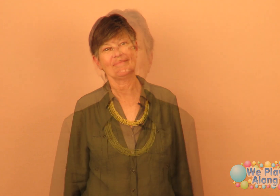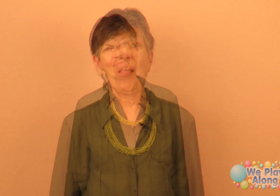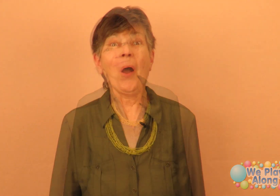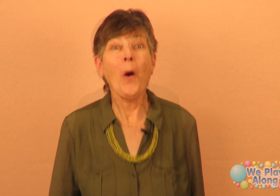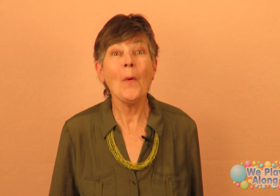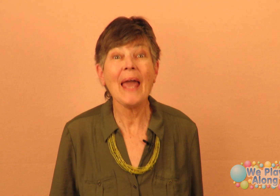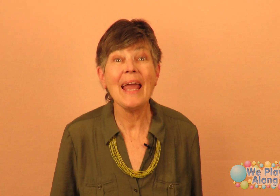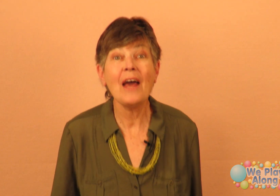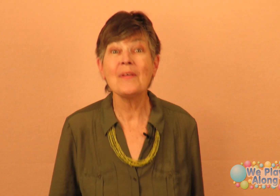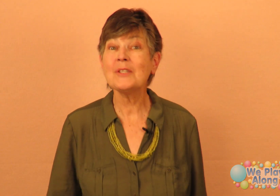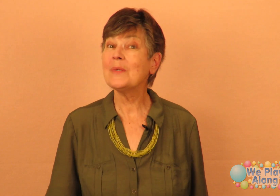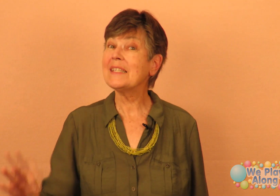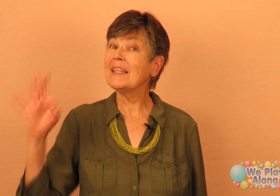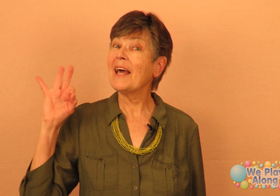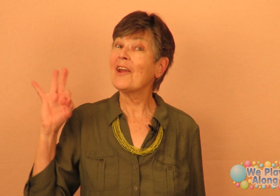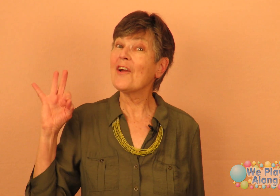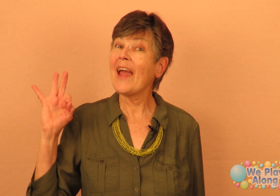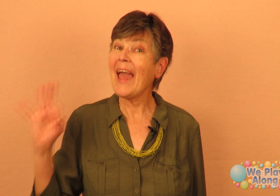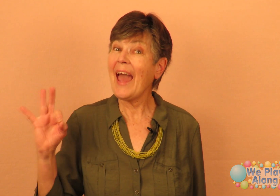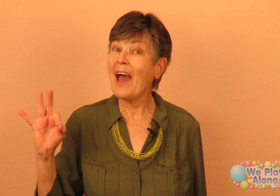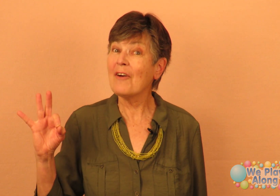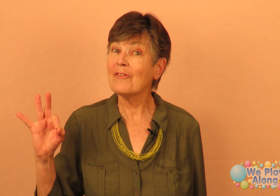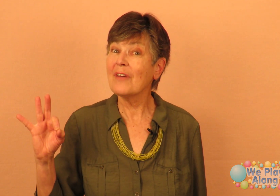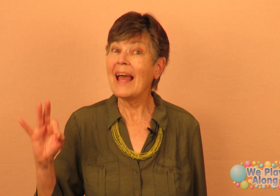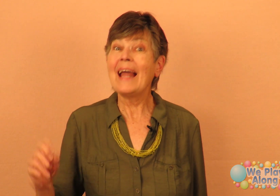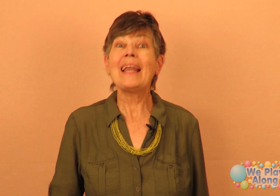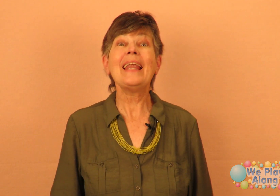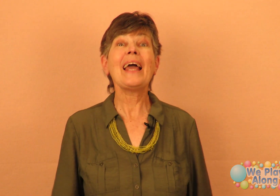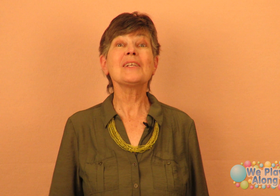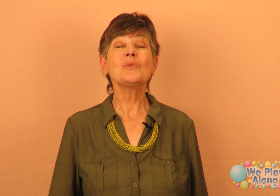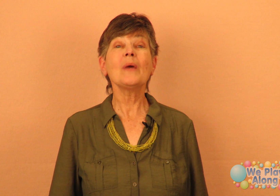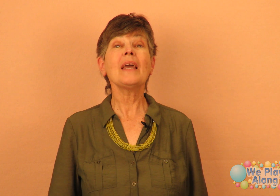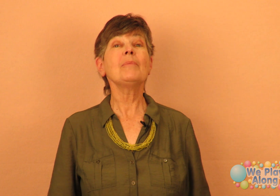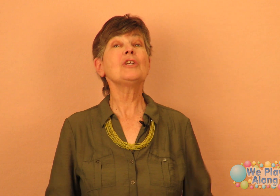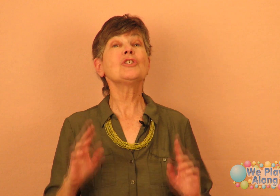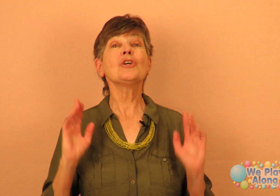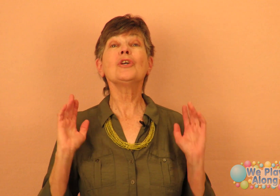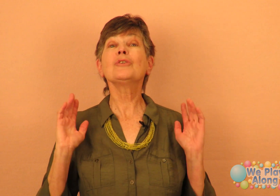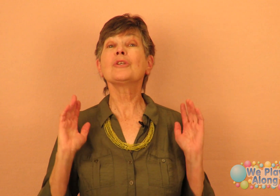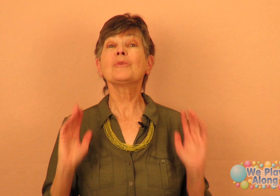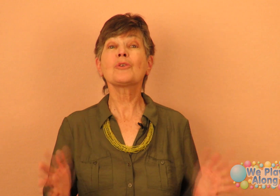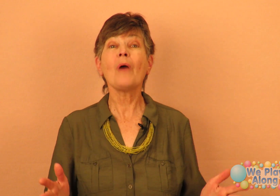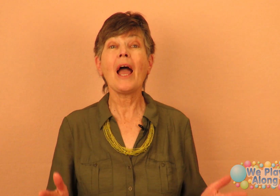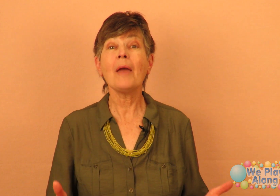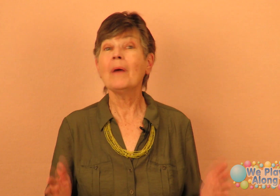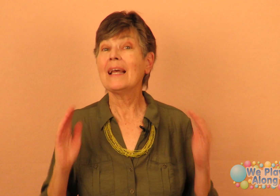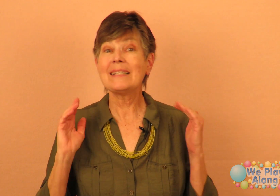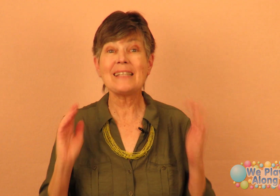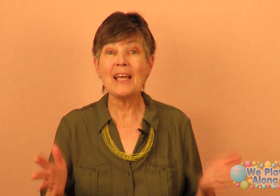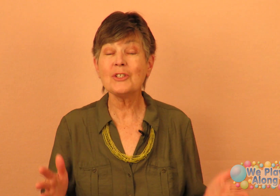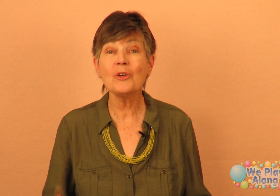okay now this was the letter F next week be sure you subscribe and stay tuned